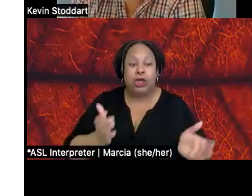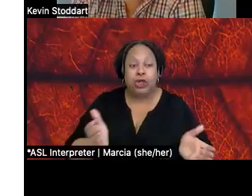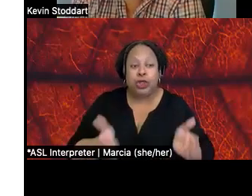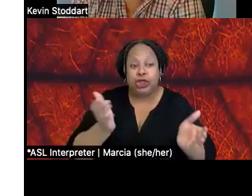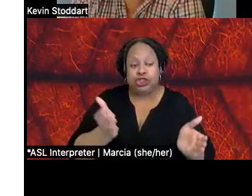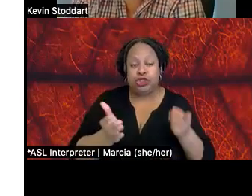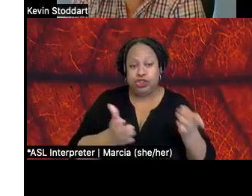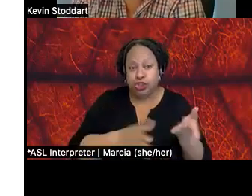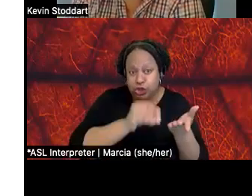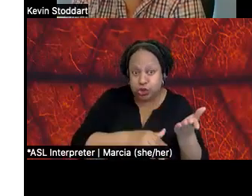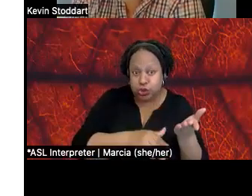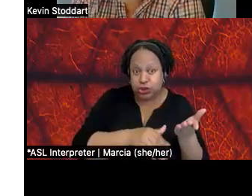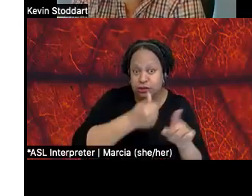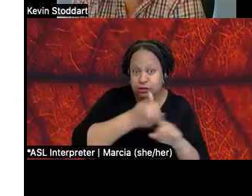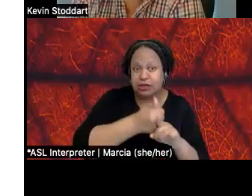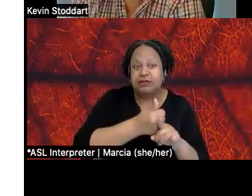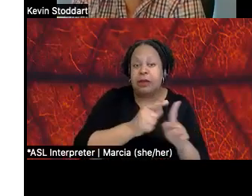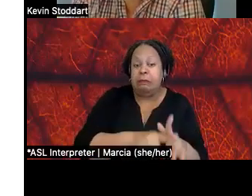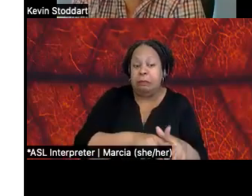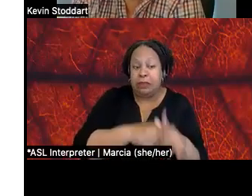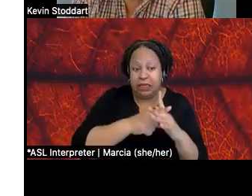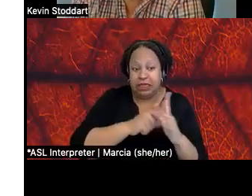of their program, from the start of their courses.